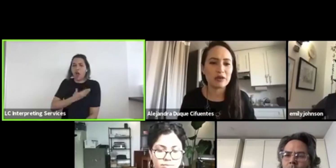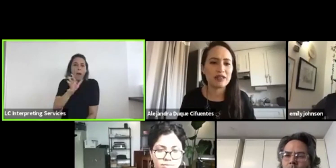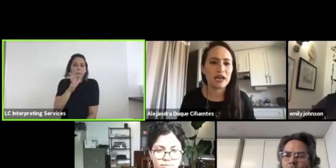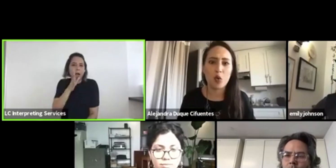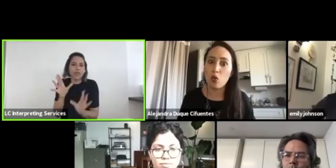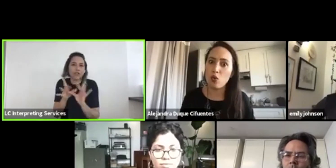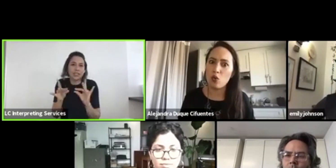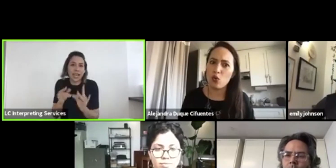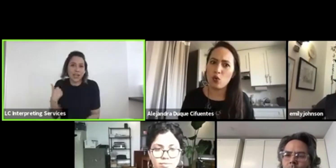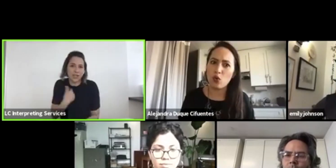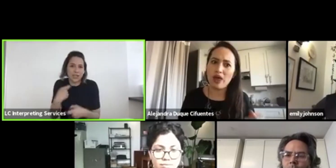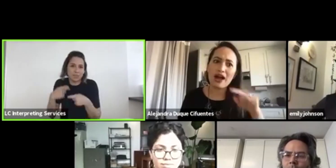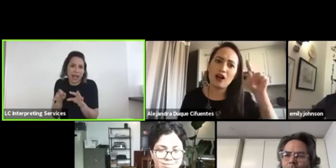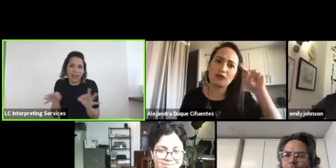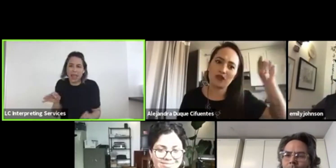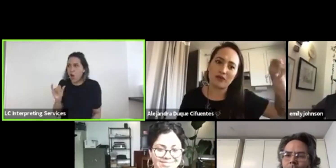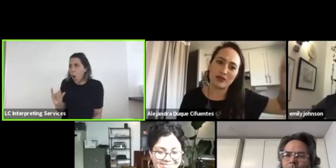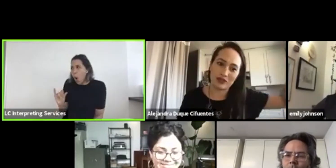IN SPANISH AND BEING, LIKE, OH! THAT COMES FROM BRRRRR.